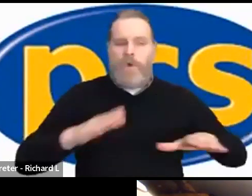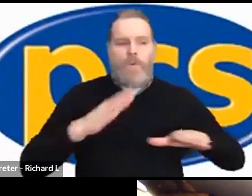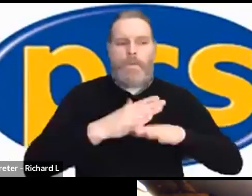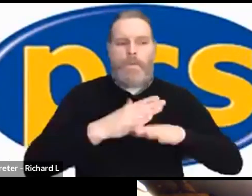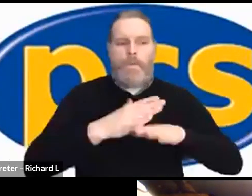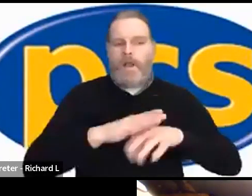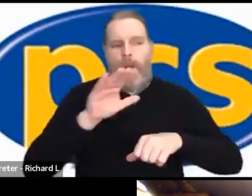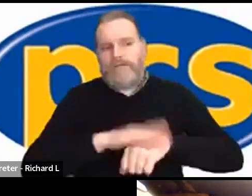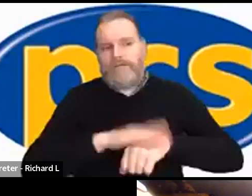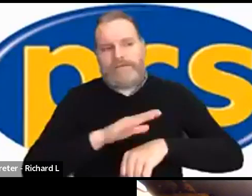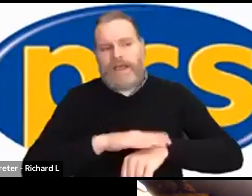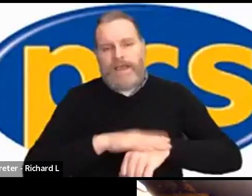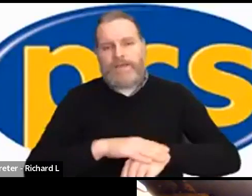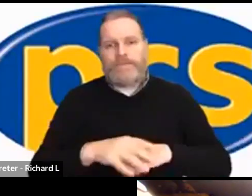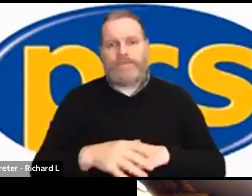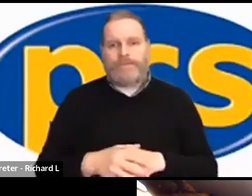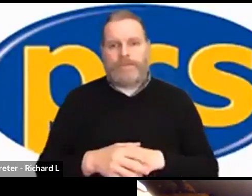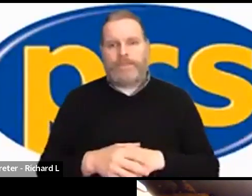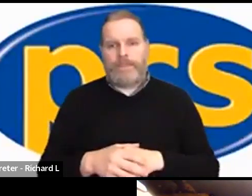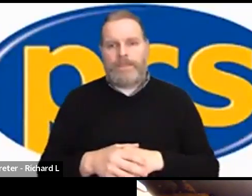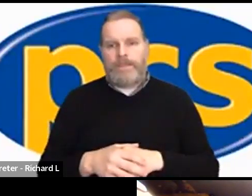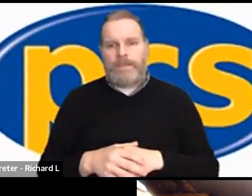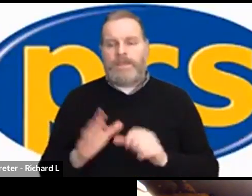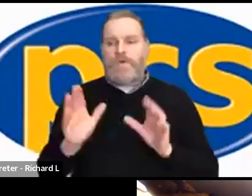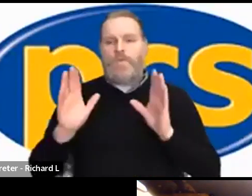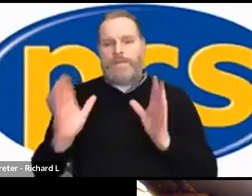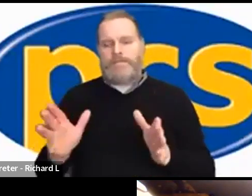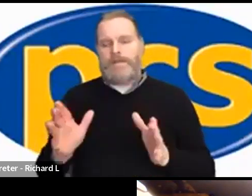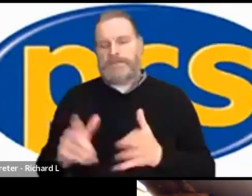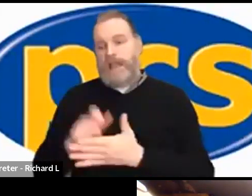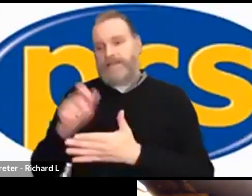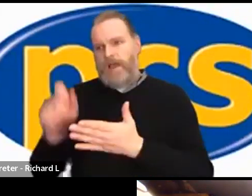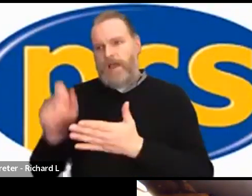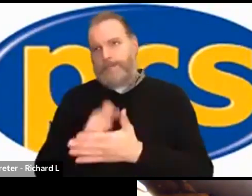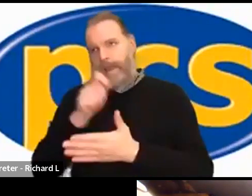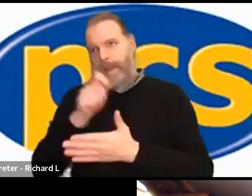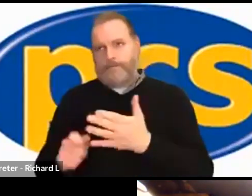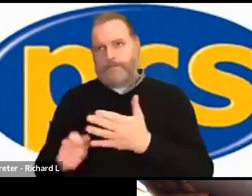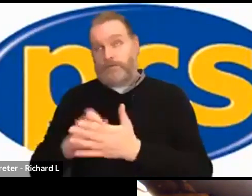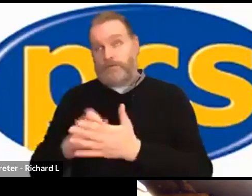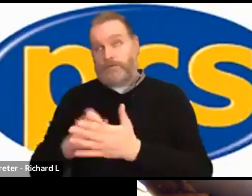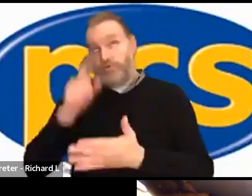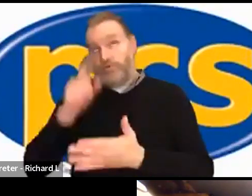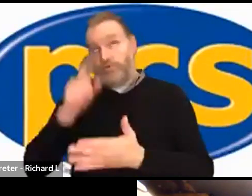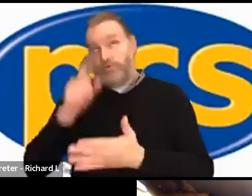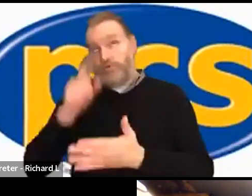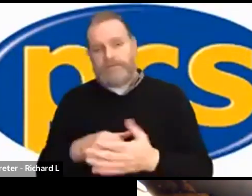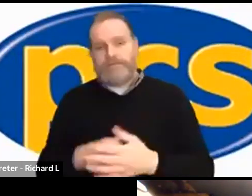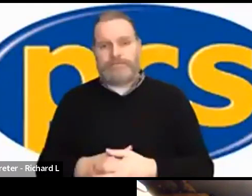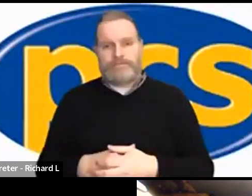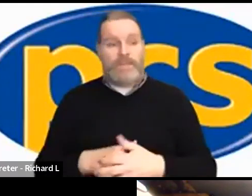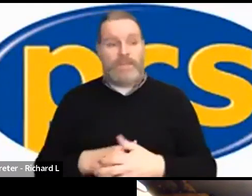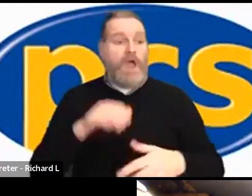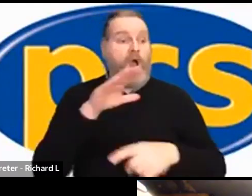collected decision , we need to , we need to have a specific legal ballot in order to do that legal ballot in order to do that.